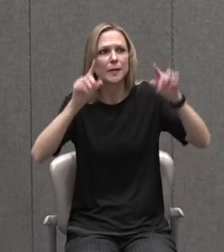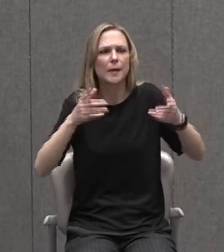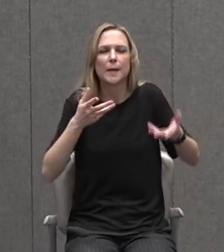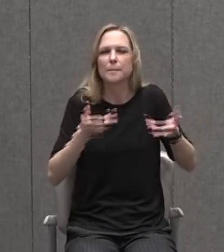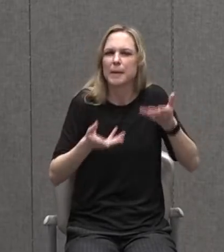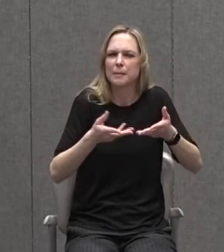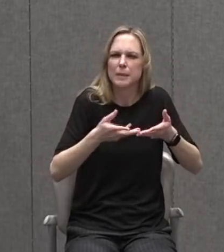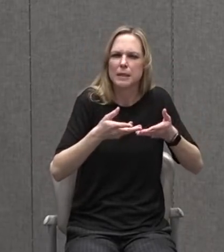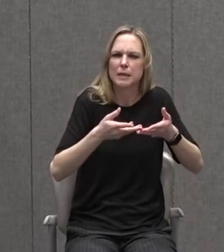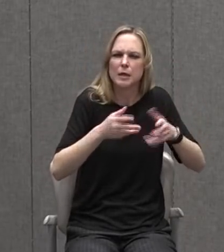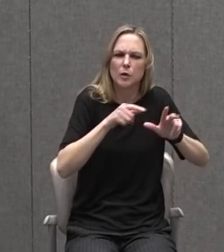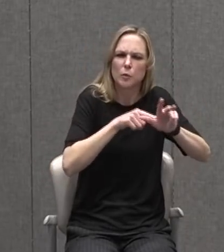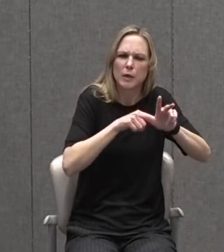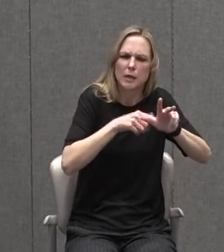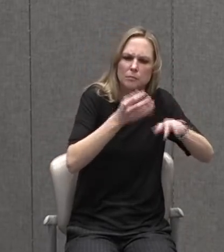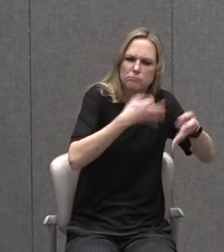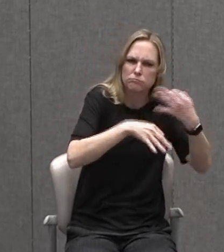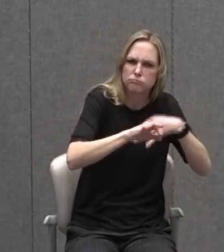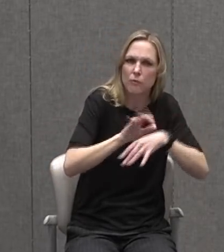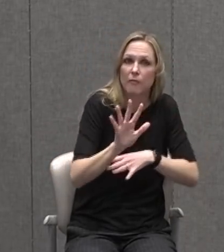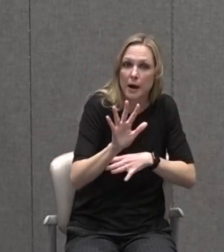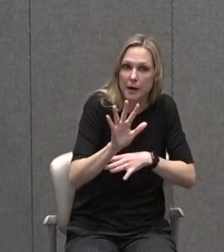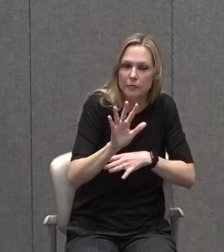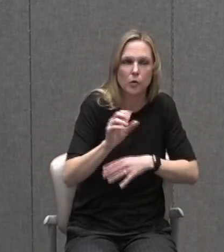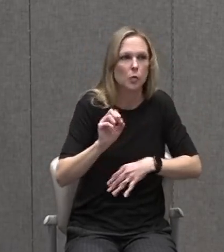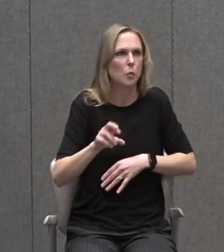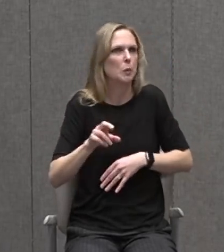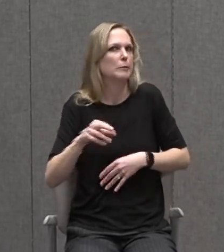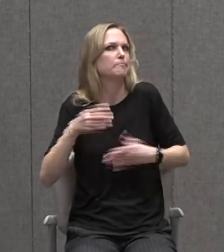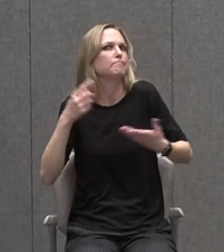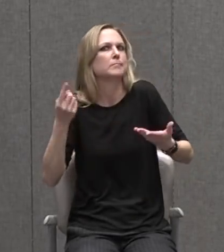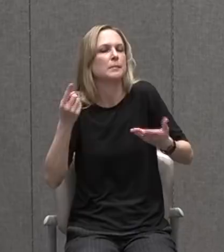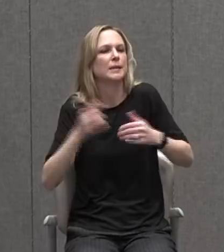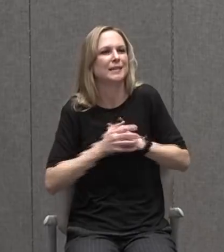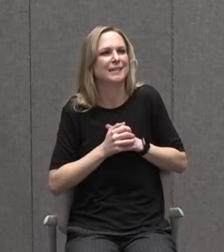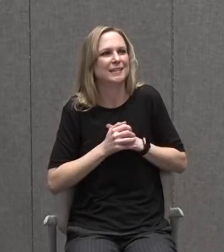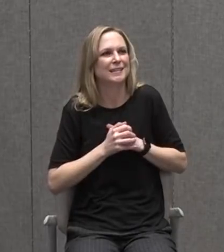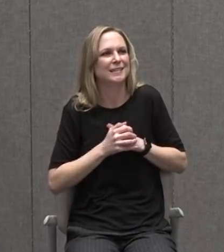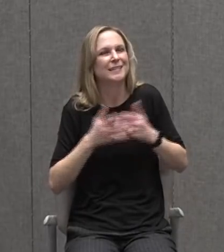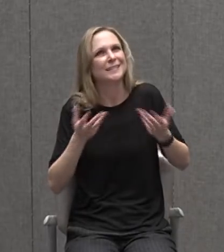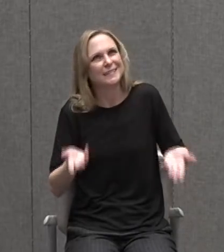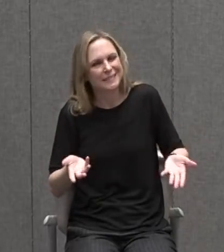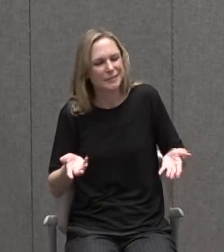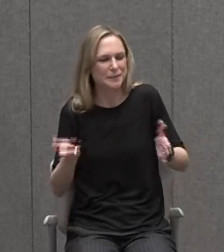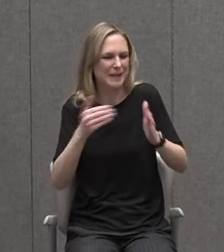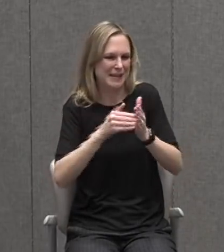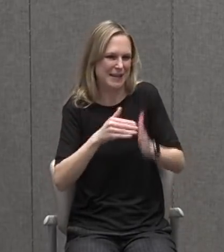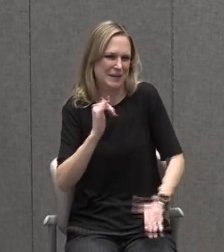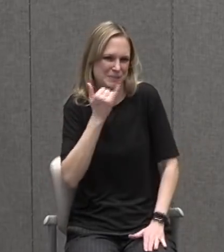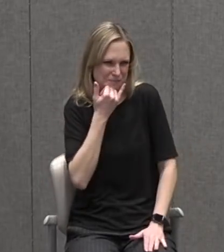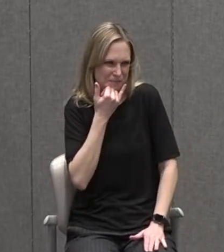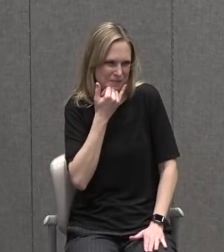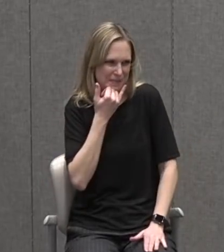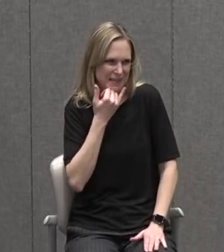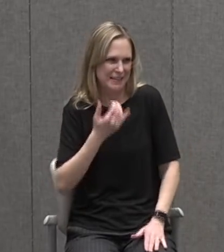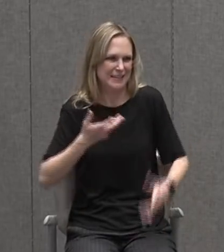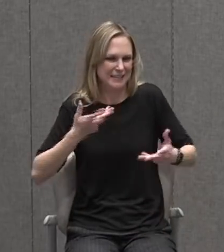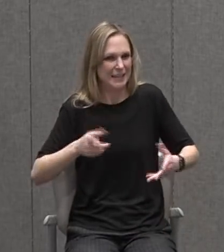I subtract five or something like that. Not see, that would get me through again. See, see it, I can't let it go.